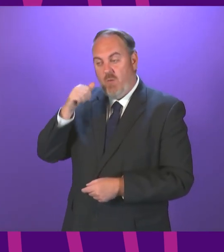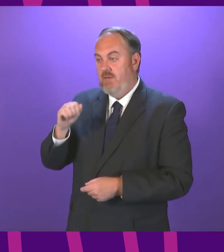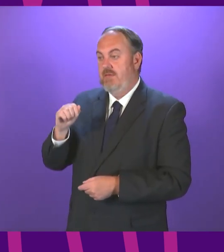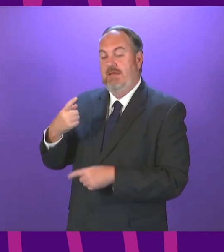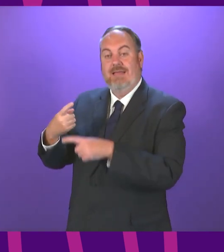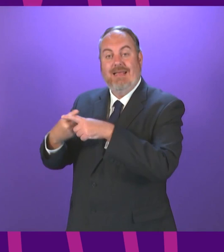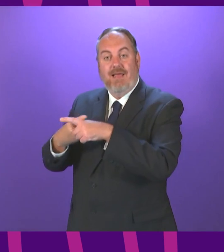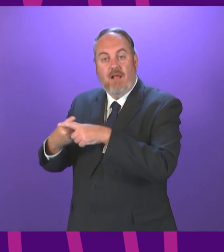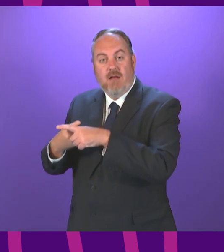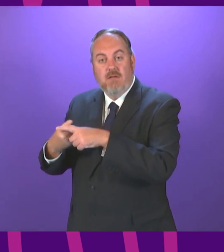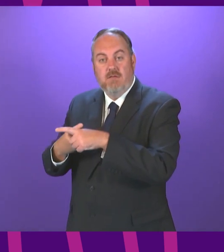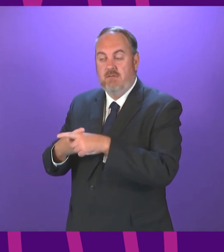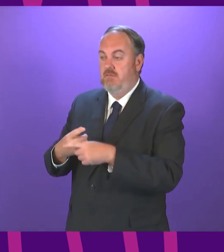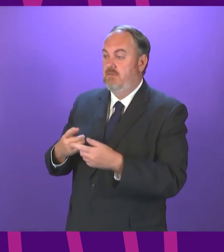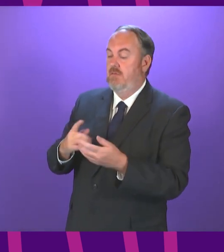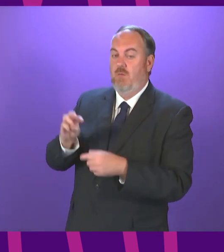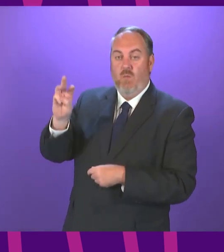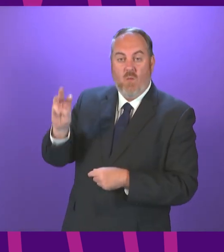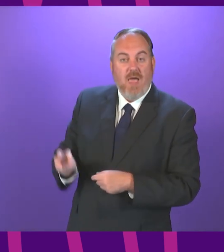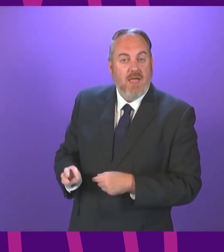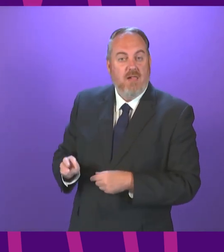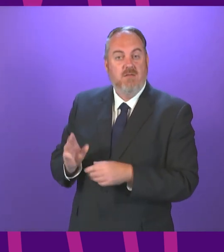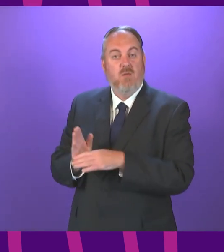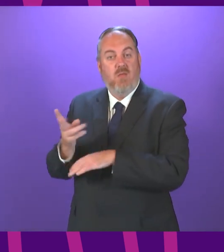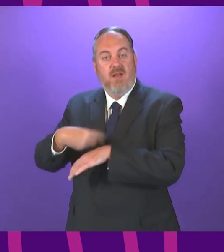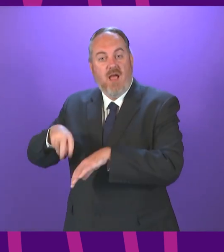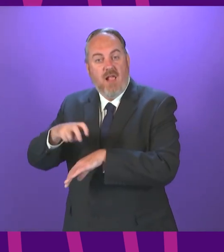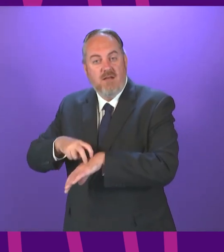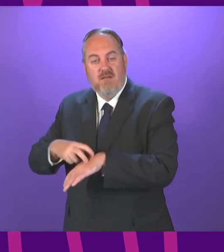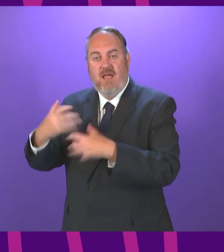different parts of the UK. That is what happens when we have democratically